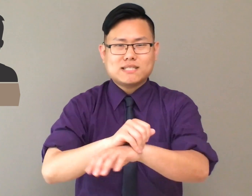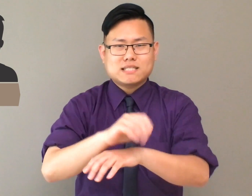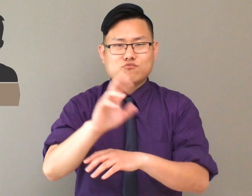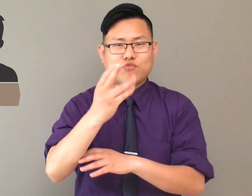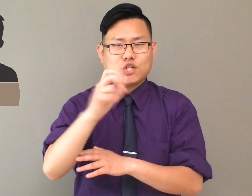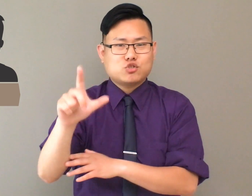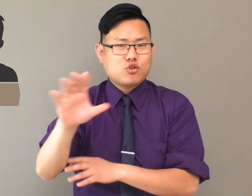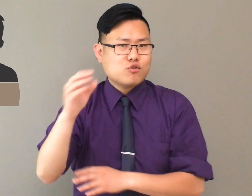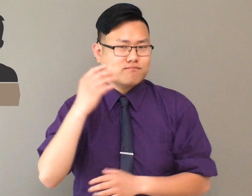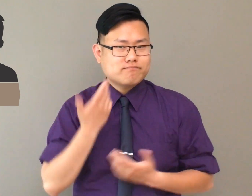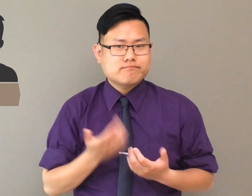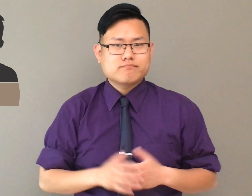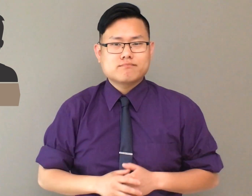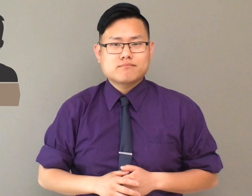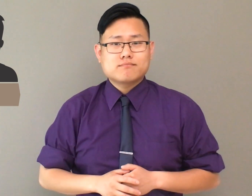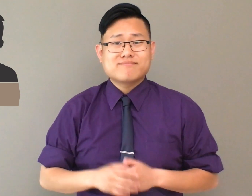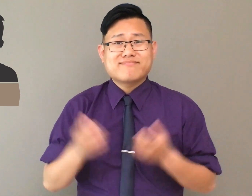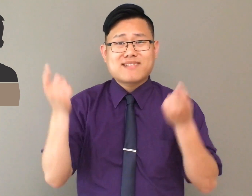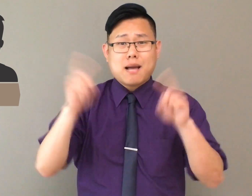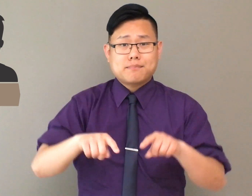arresting her for human trafficking.